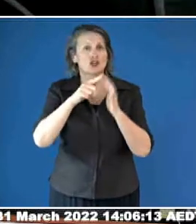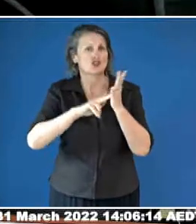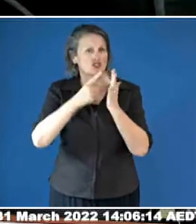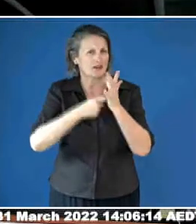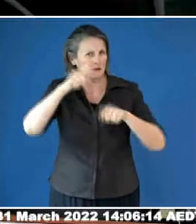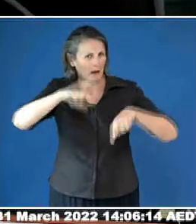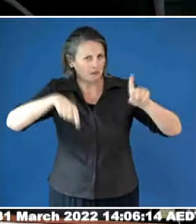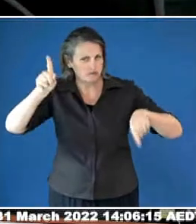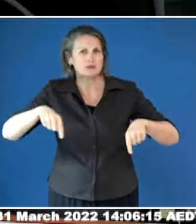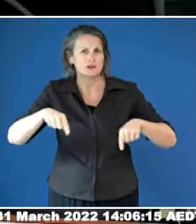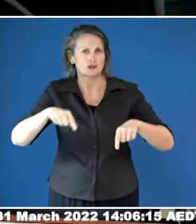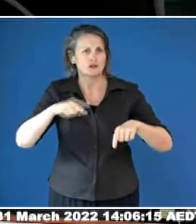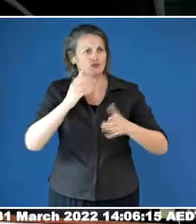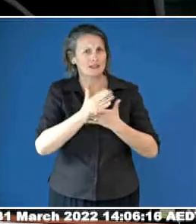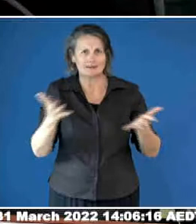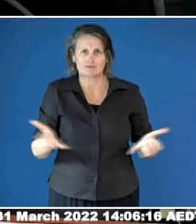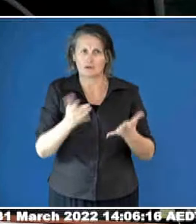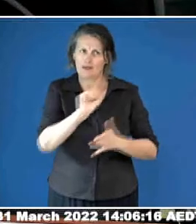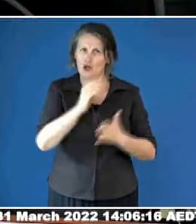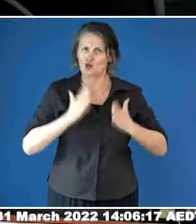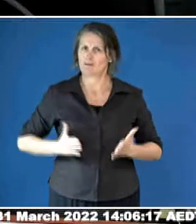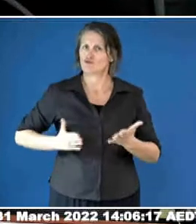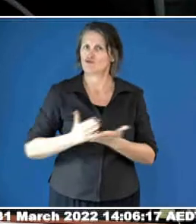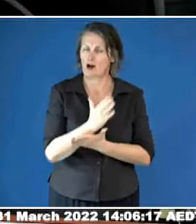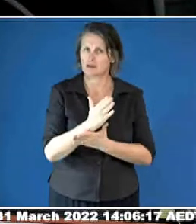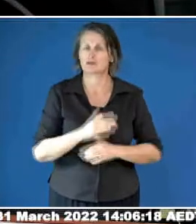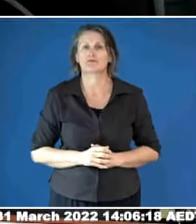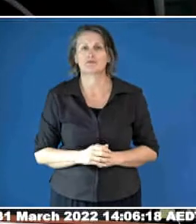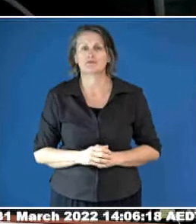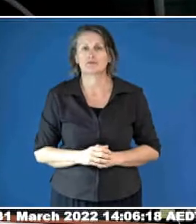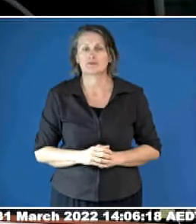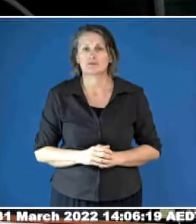WWDA uses the term "women and girls with disability" on the understanding that this